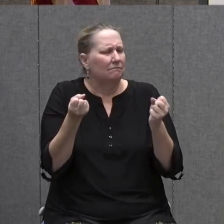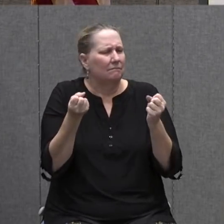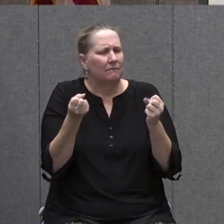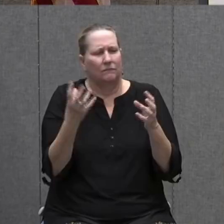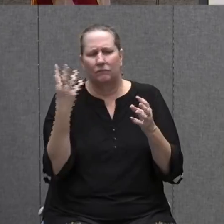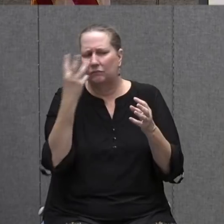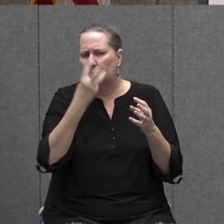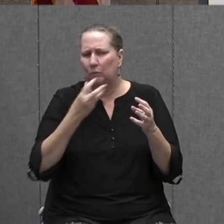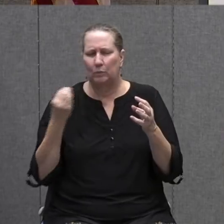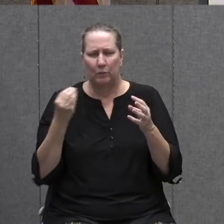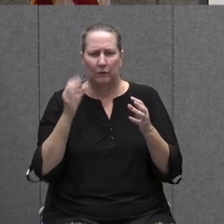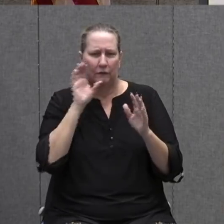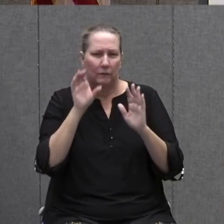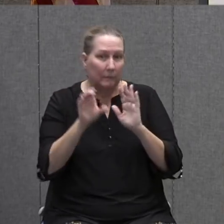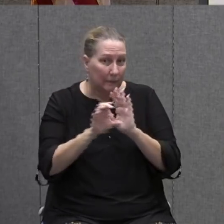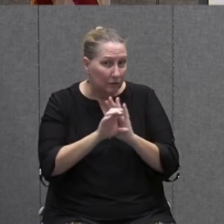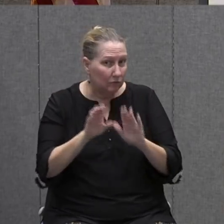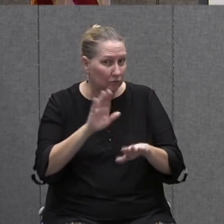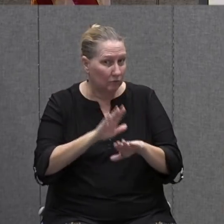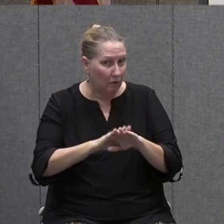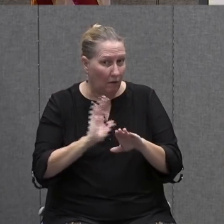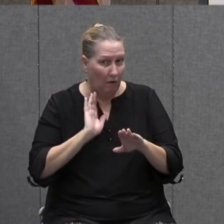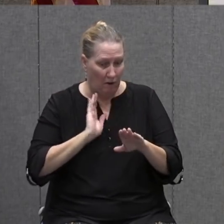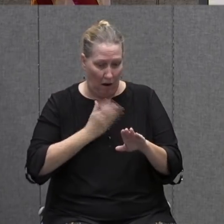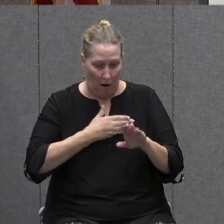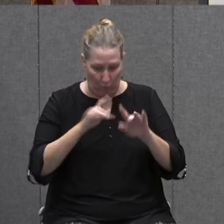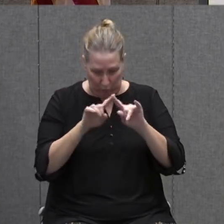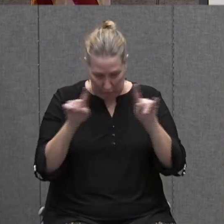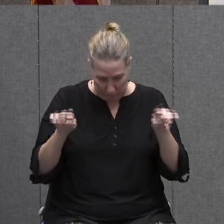and they're not always black and white. There's beautiful colors that we see